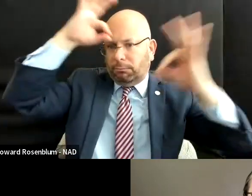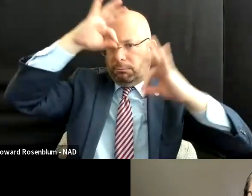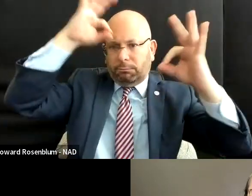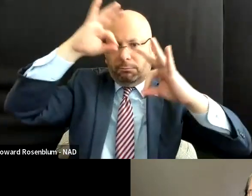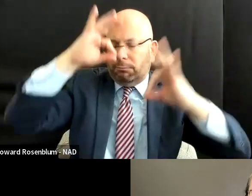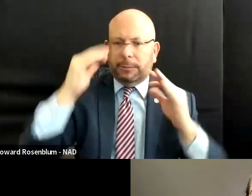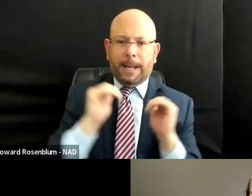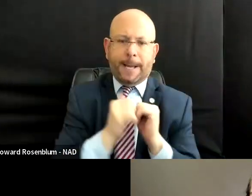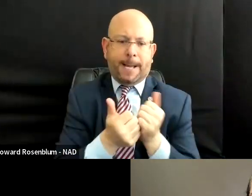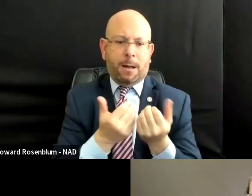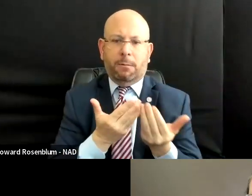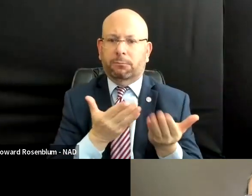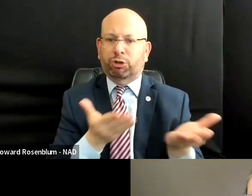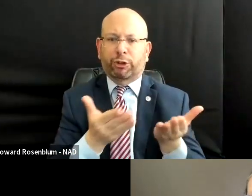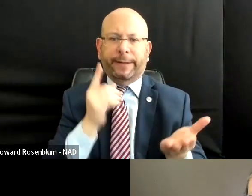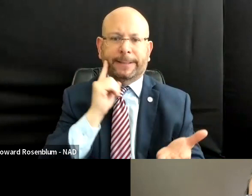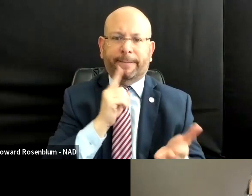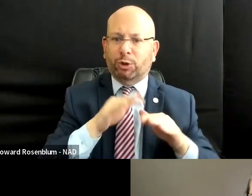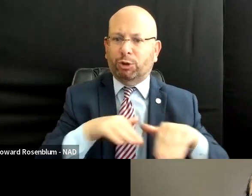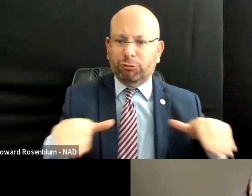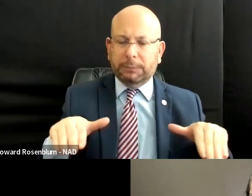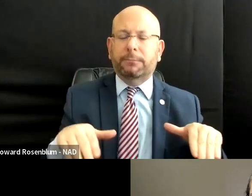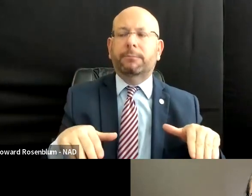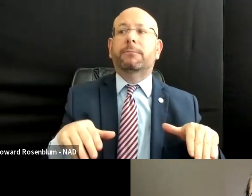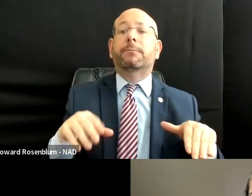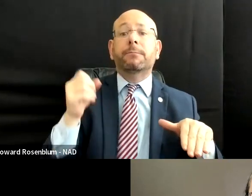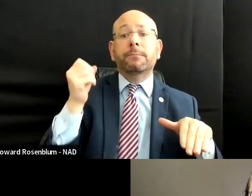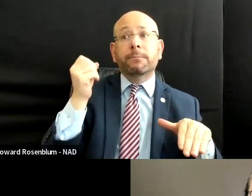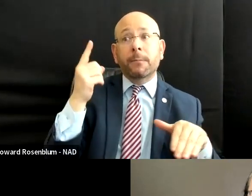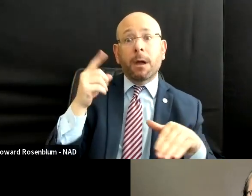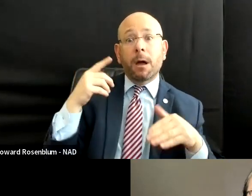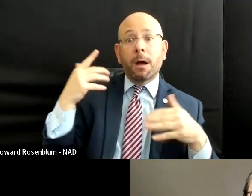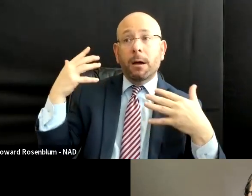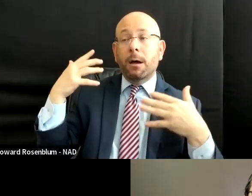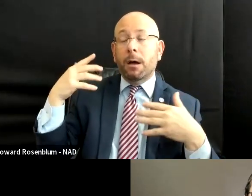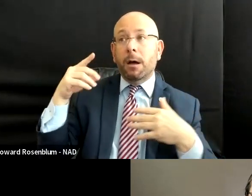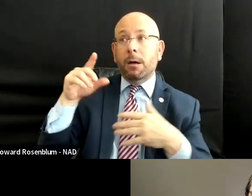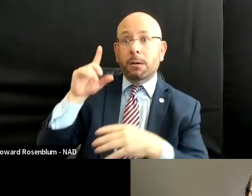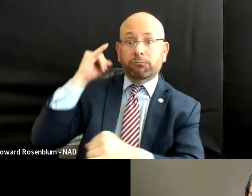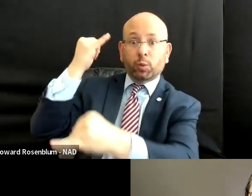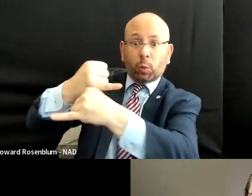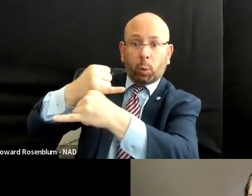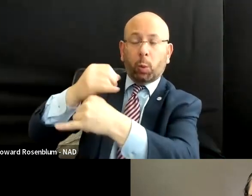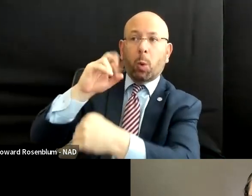they're not sure what to do so we're there to provide exposure to the Deaf community, exposure to language and to provide re